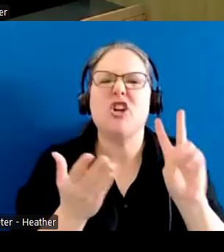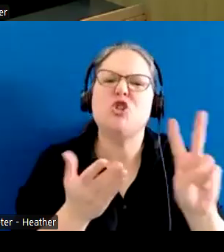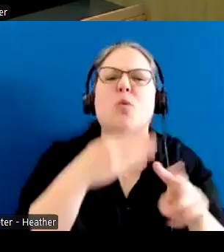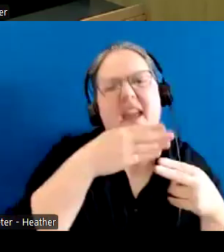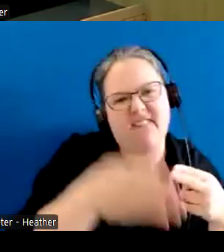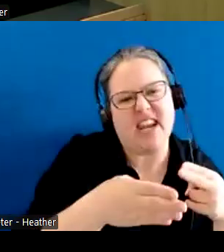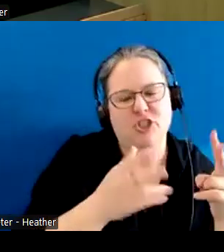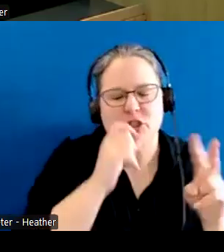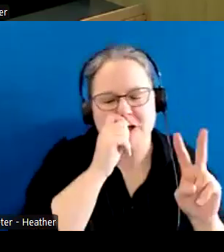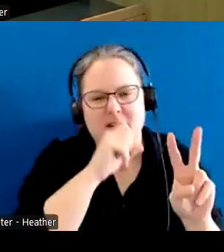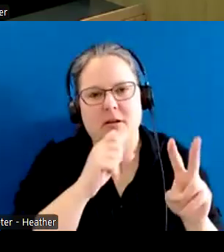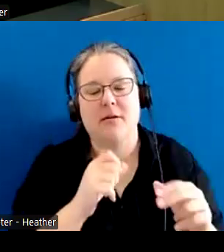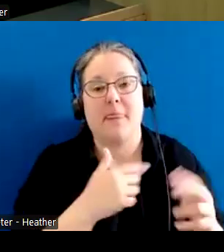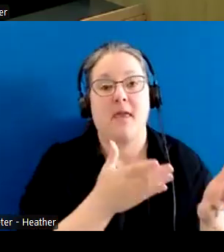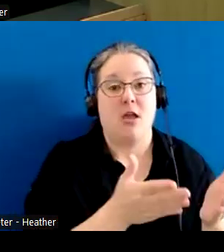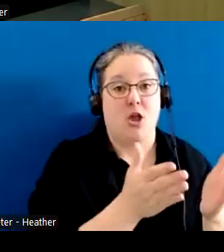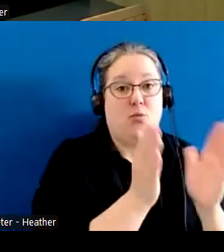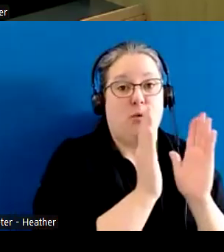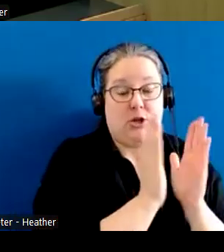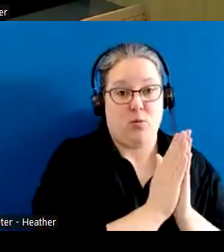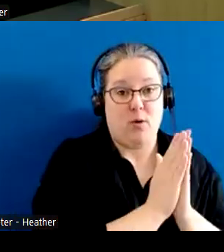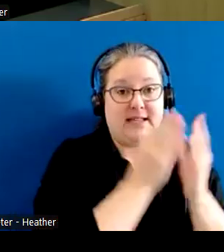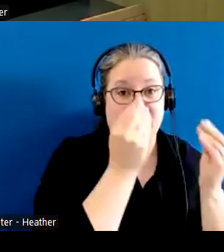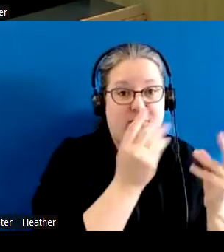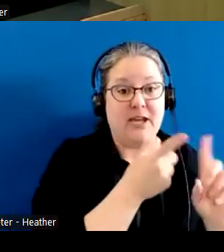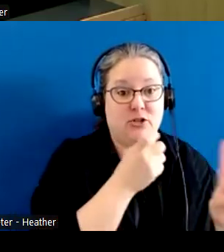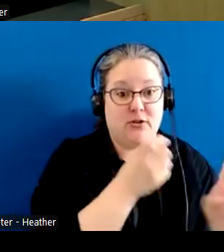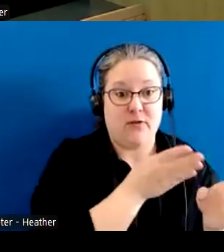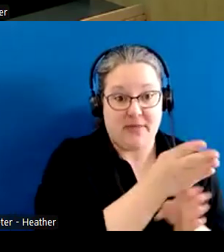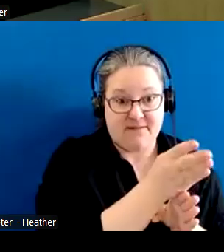finish but um one was a request for information from the field and I'll explain what that that